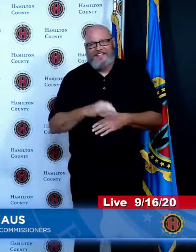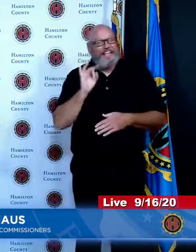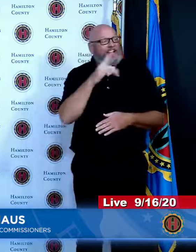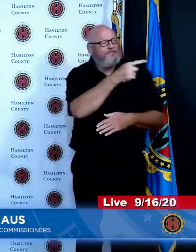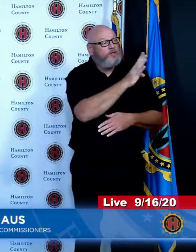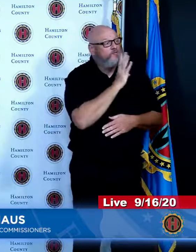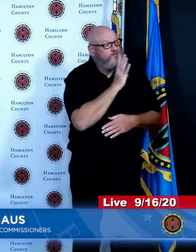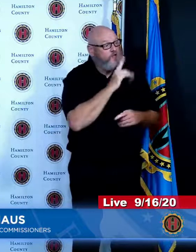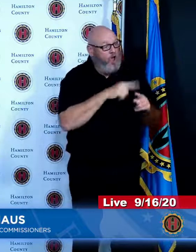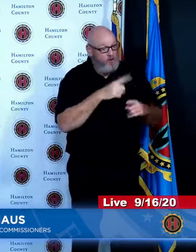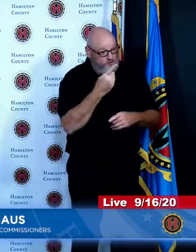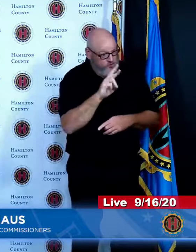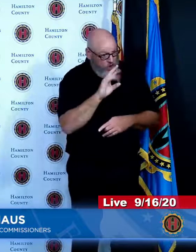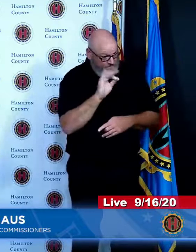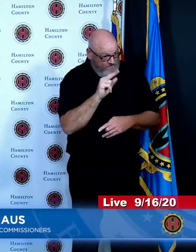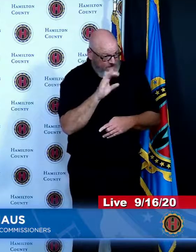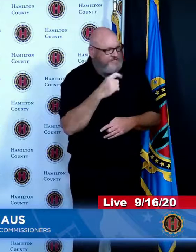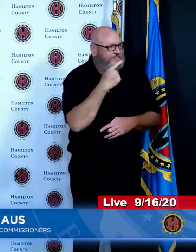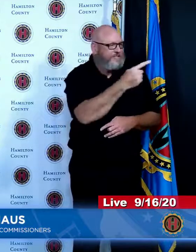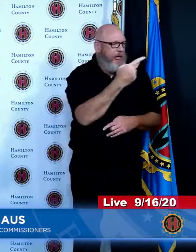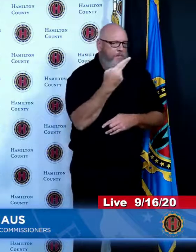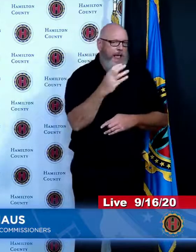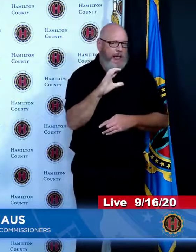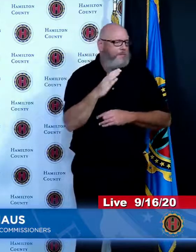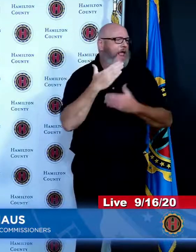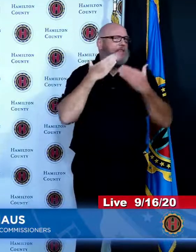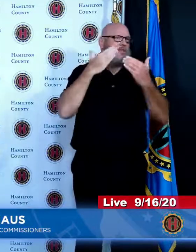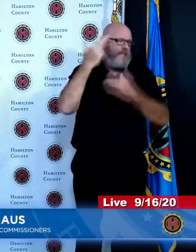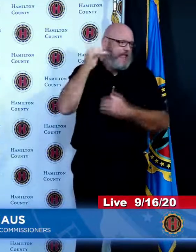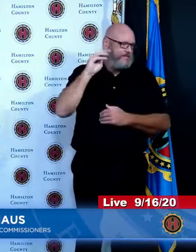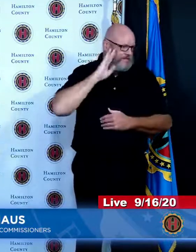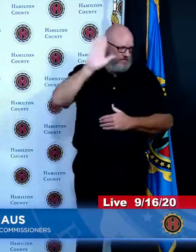Crossley he is the director of EMA to talk about some of the preparedness